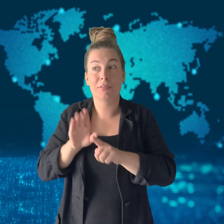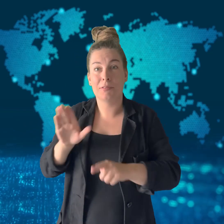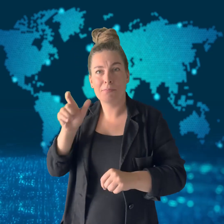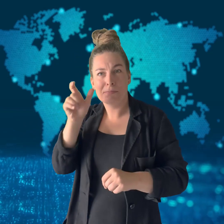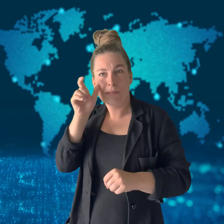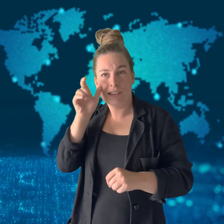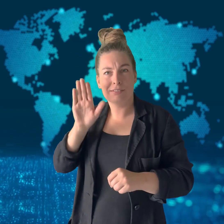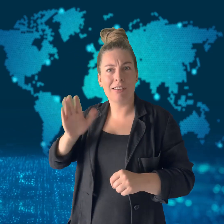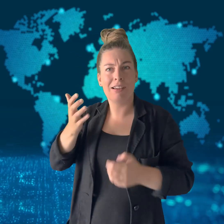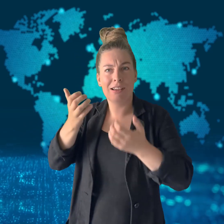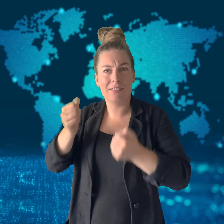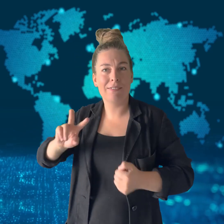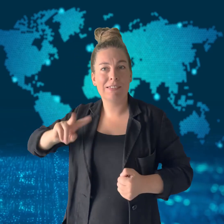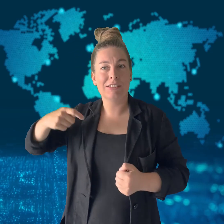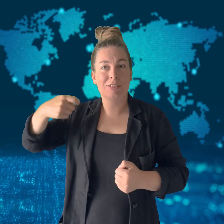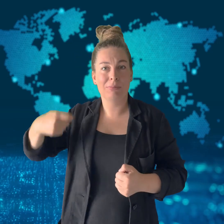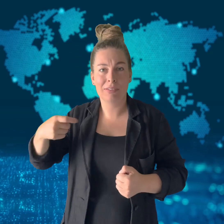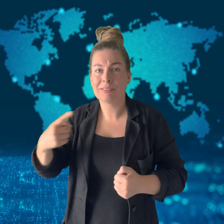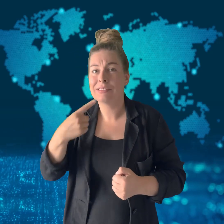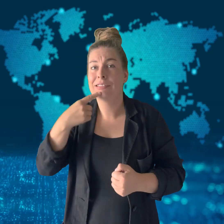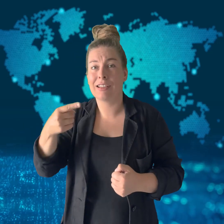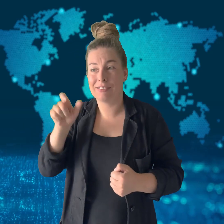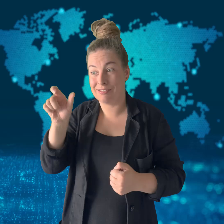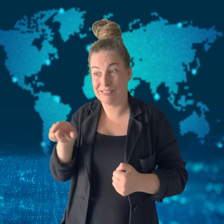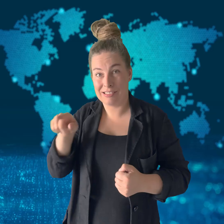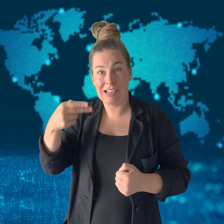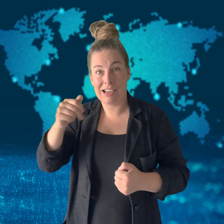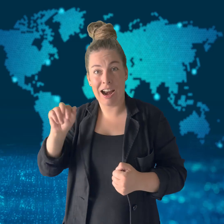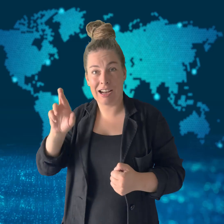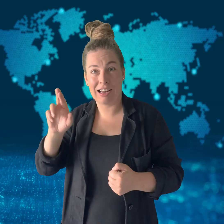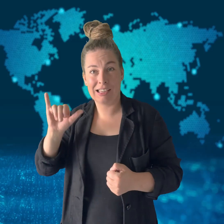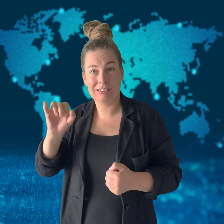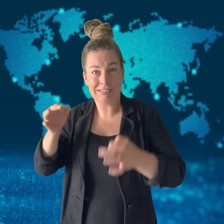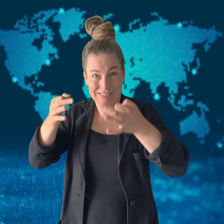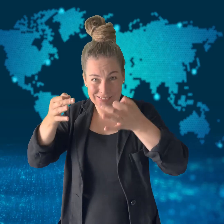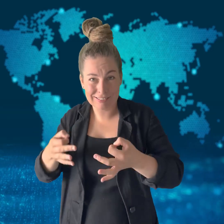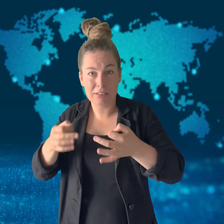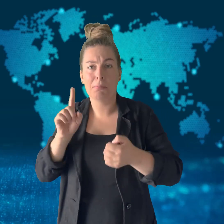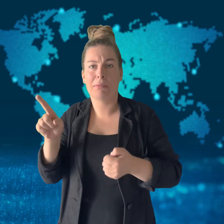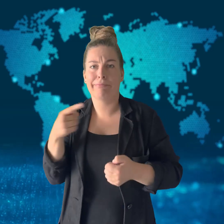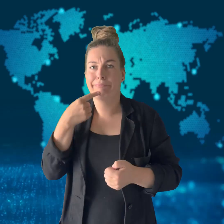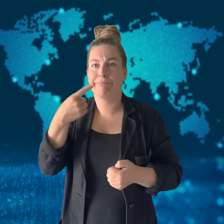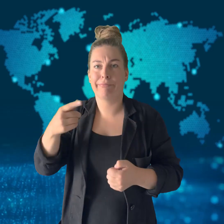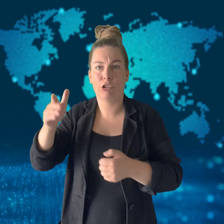NATO leaders deferred any questions regarding Biden's competence.